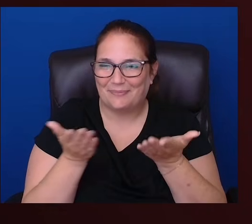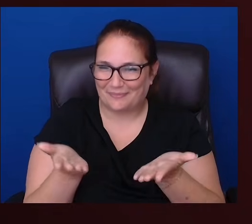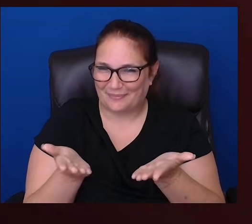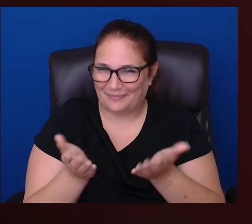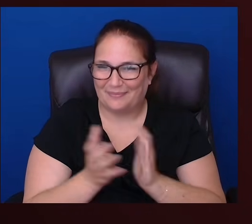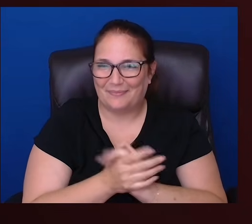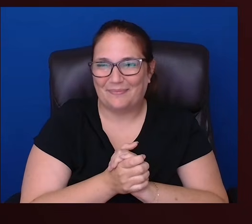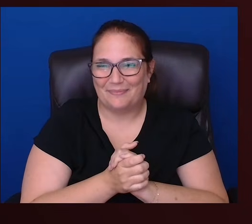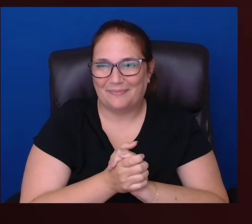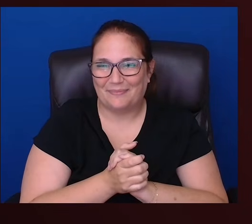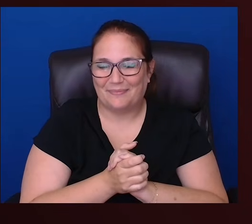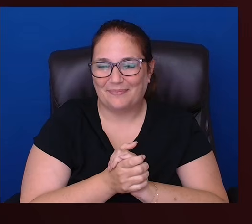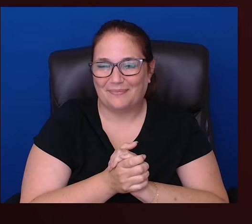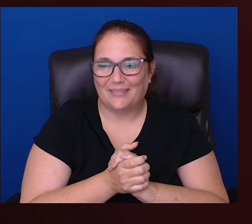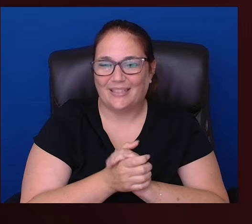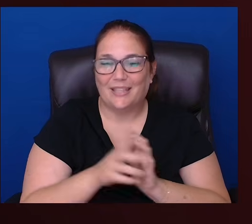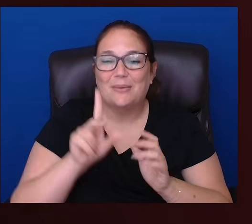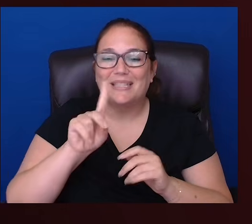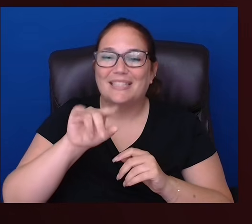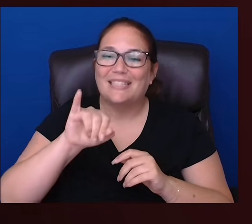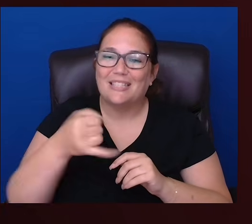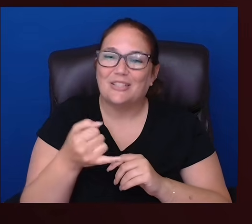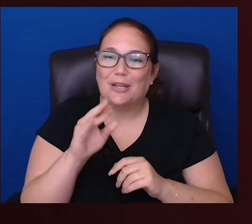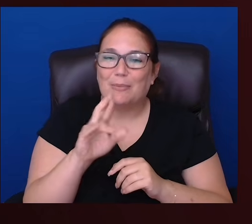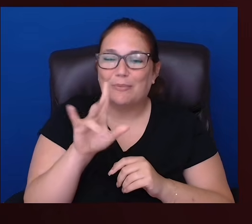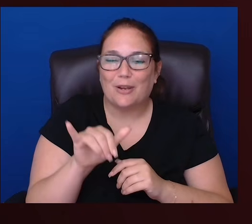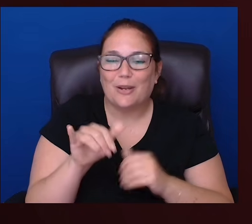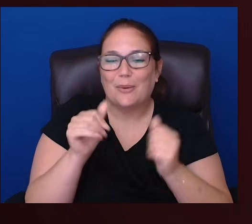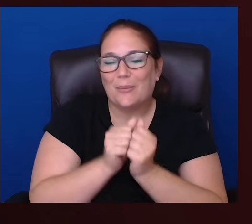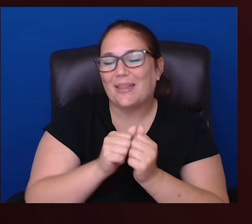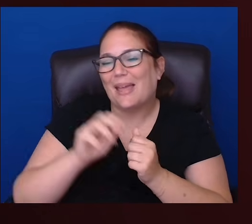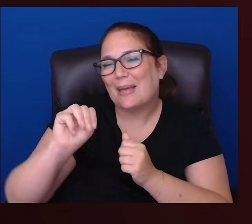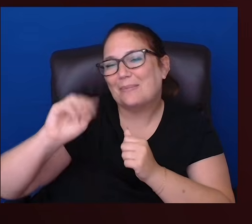was DJ Brady with MCP.